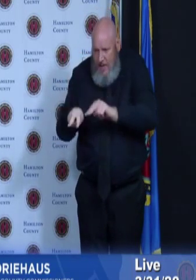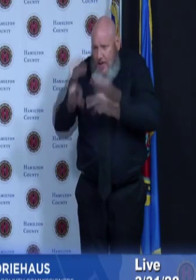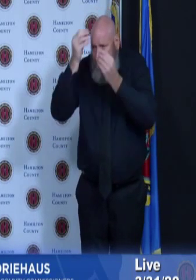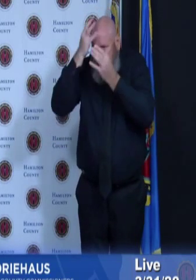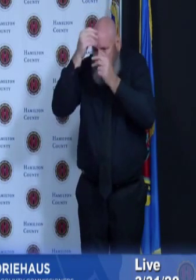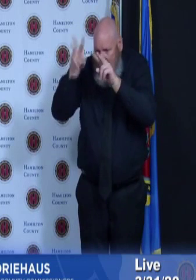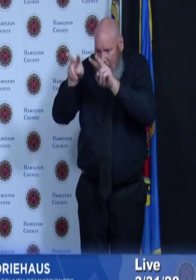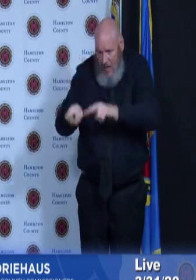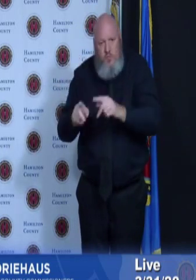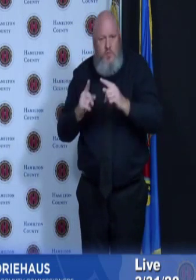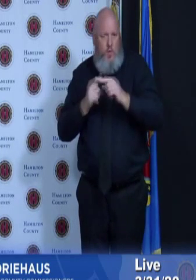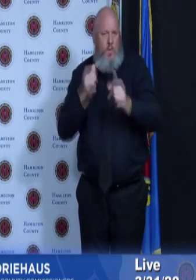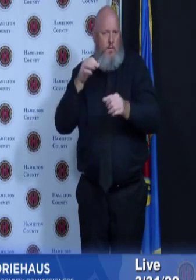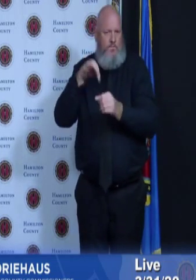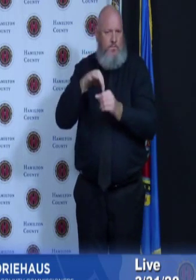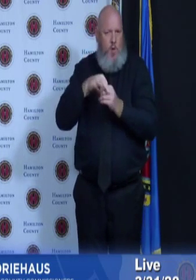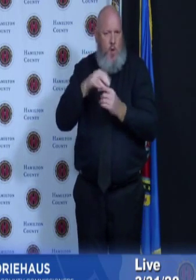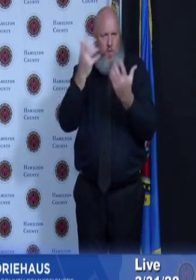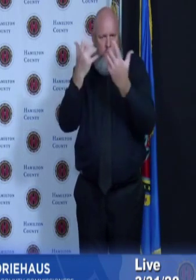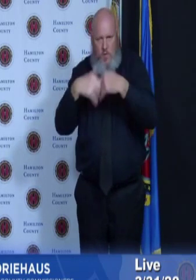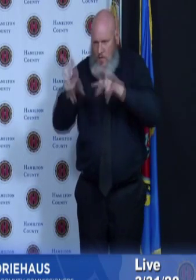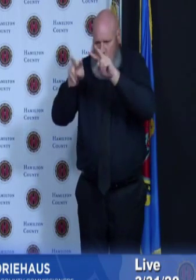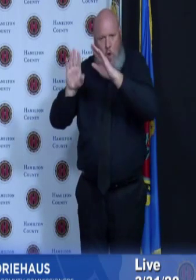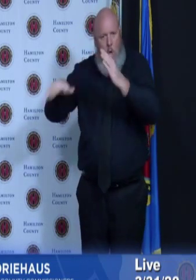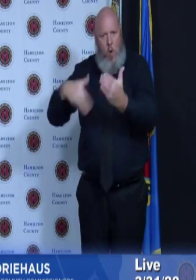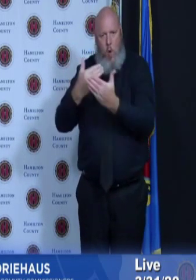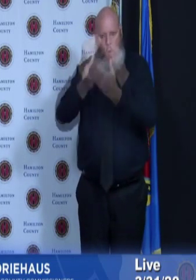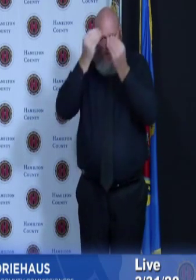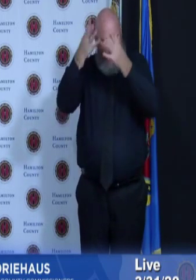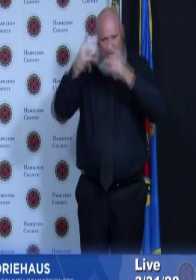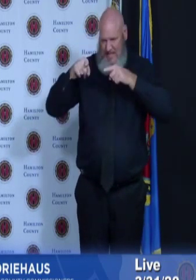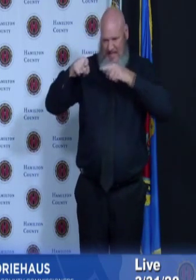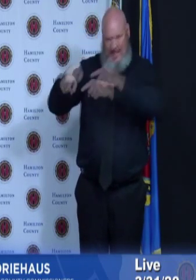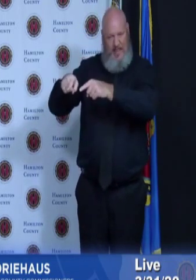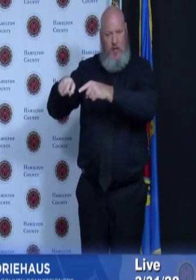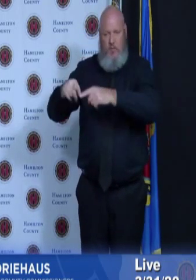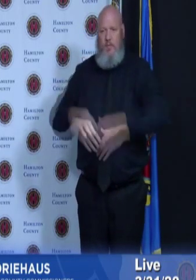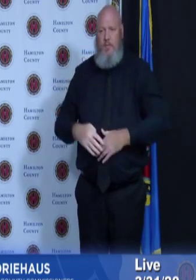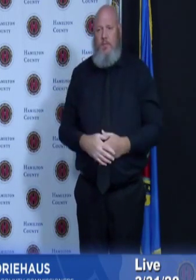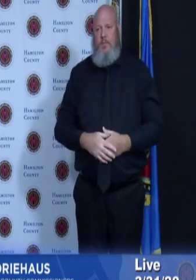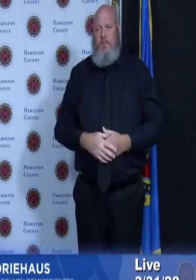video we are going to run that more than once to remind people that or it's it's